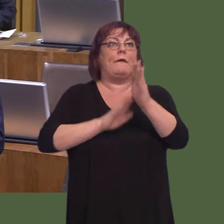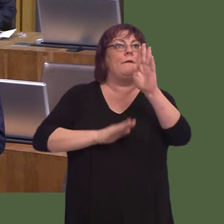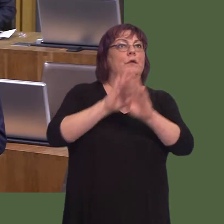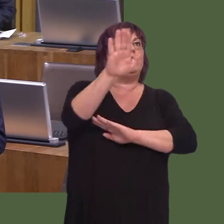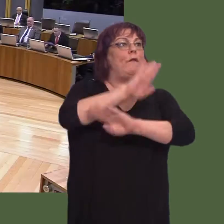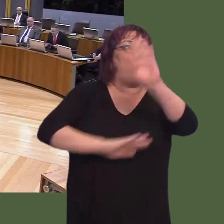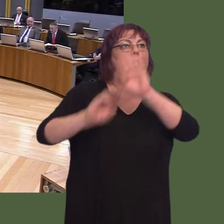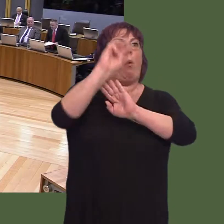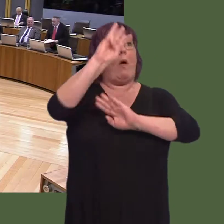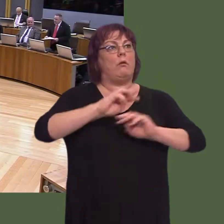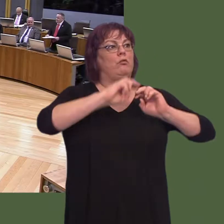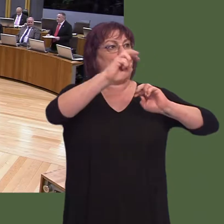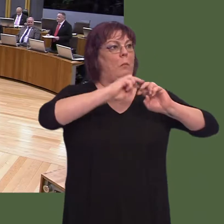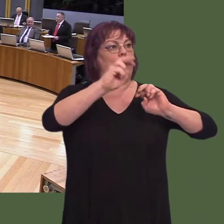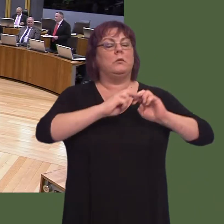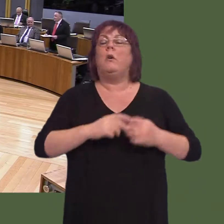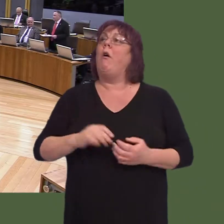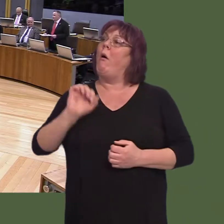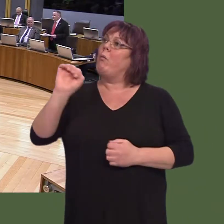Darren Millar AM: Thank you for that answer, First Minister.